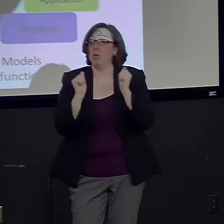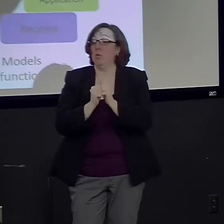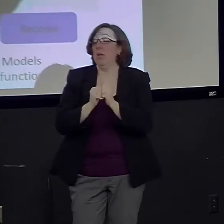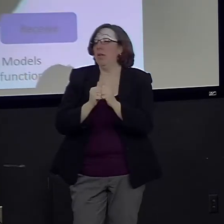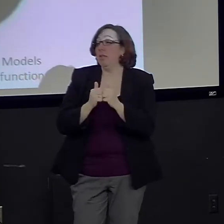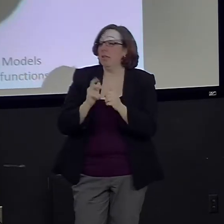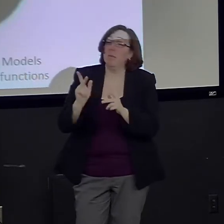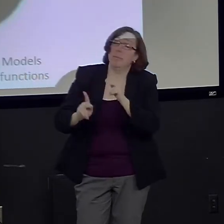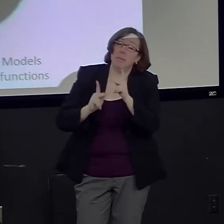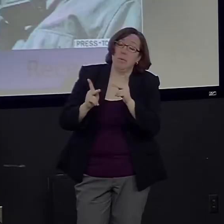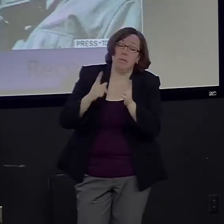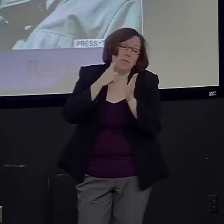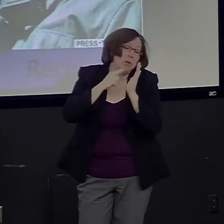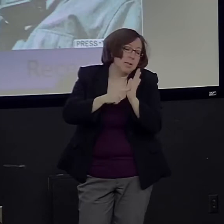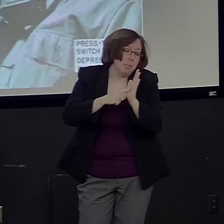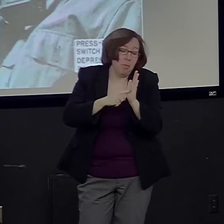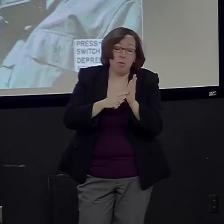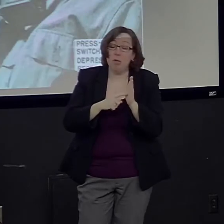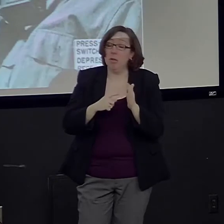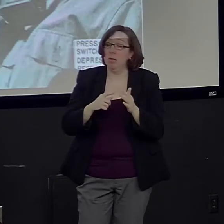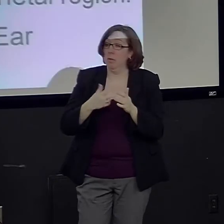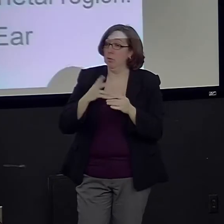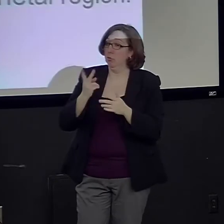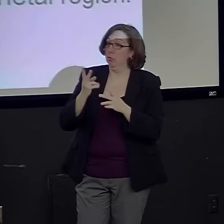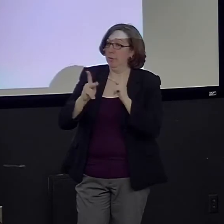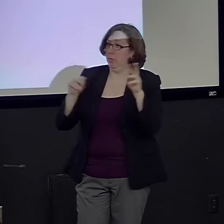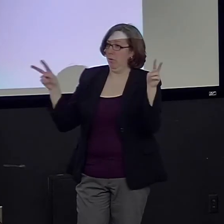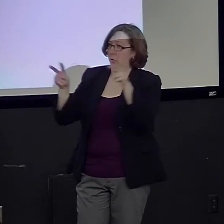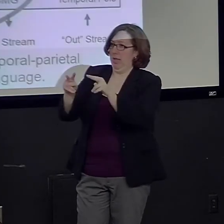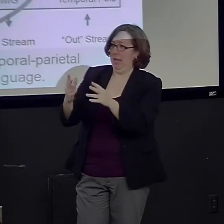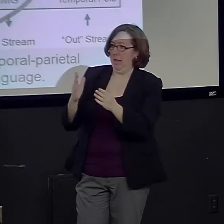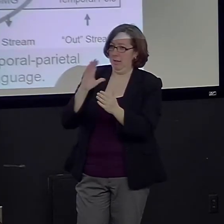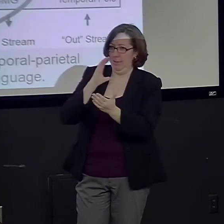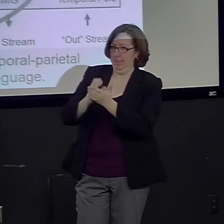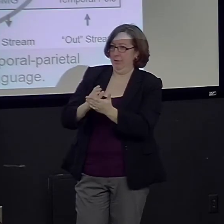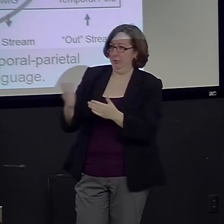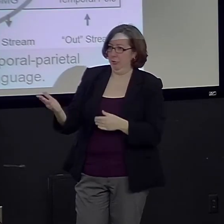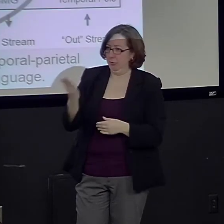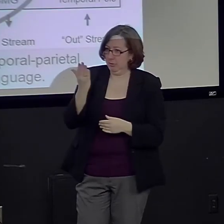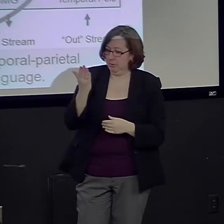were looking at the pictures, one of the things that struck me